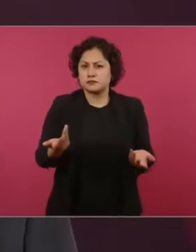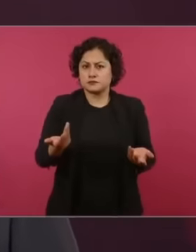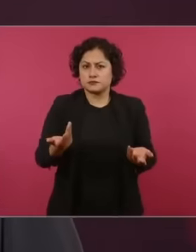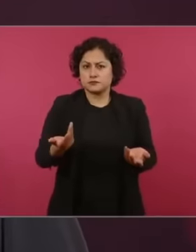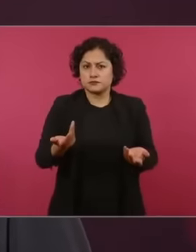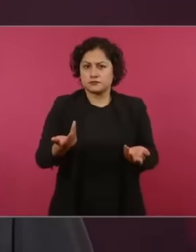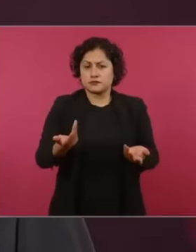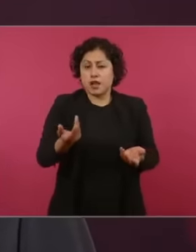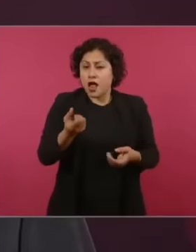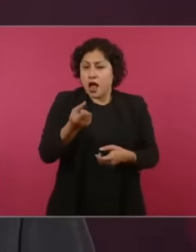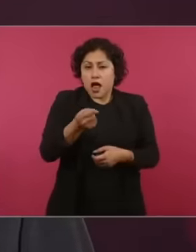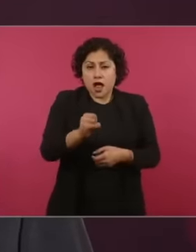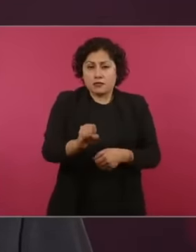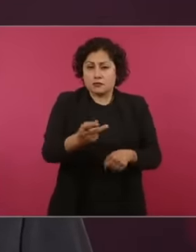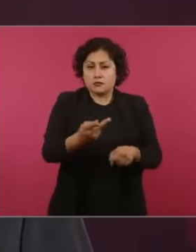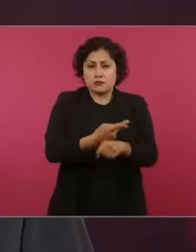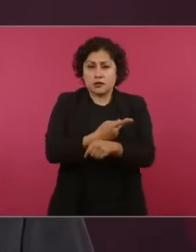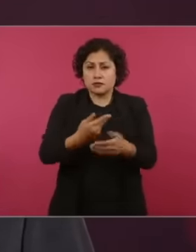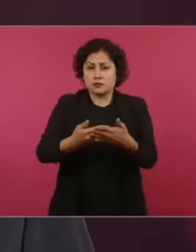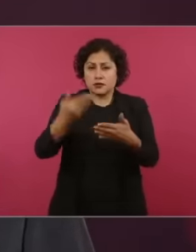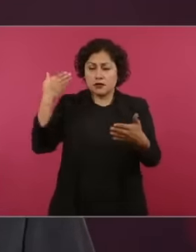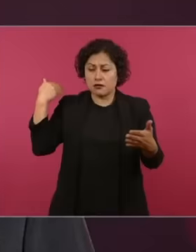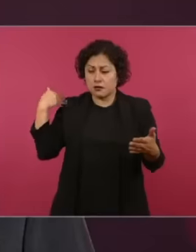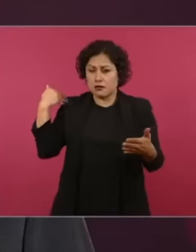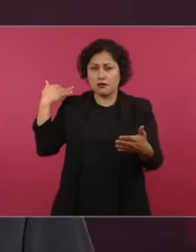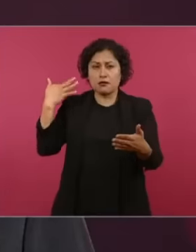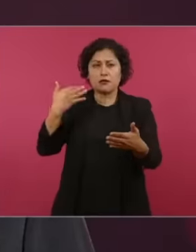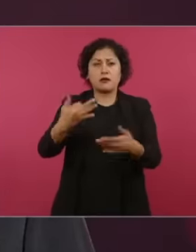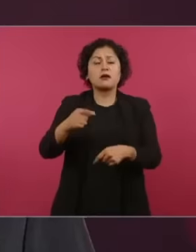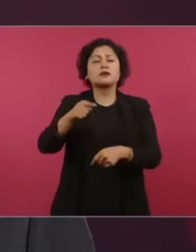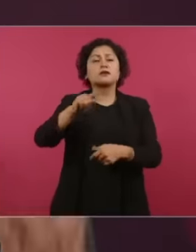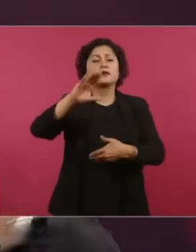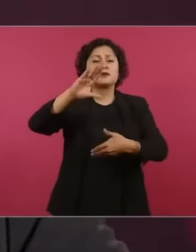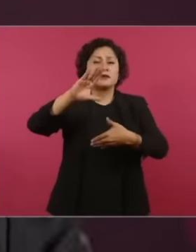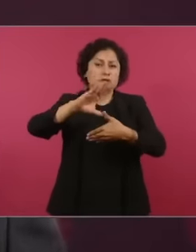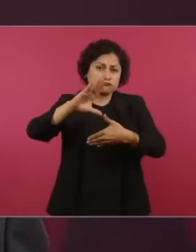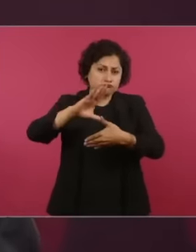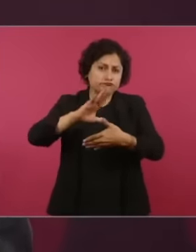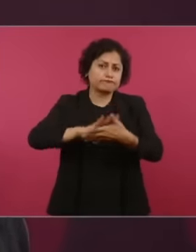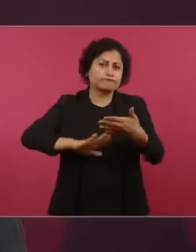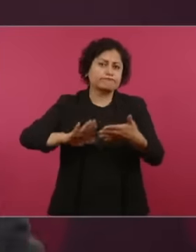Latin America. Well, our